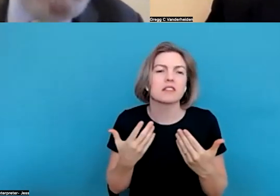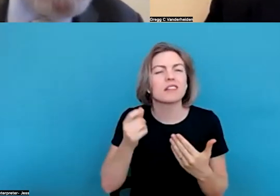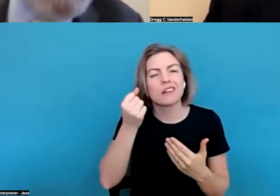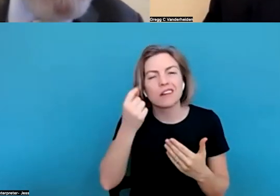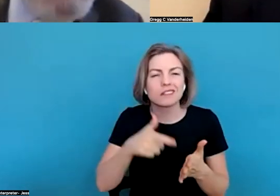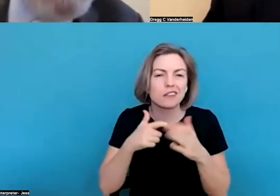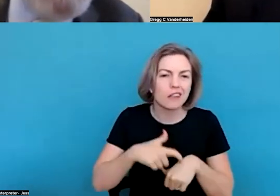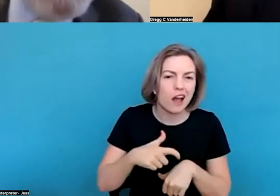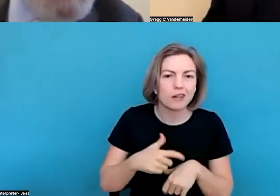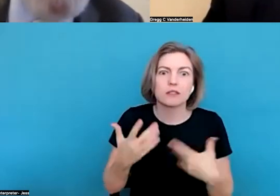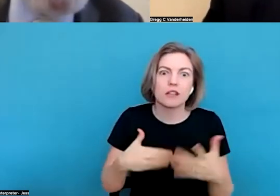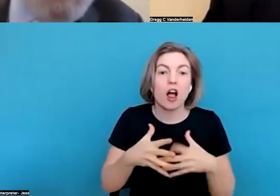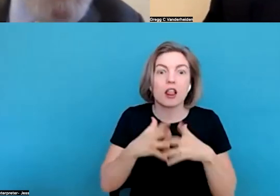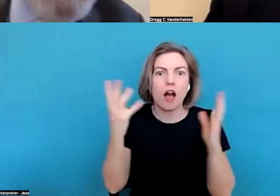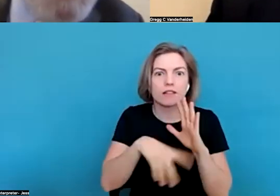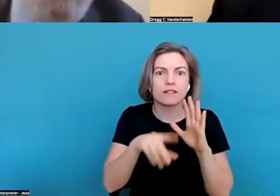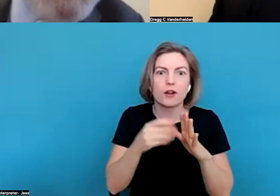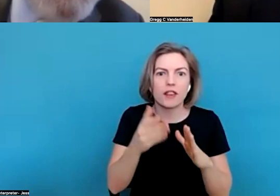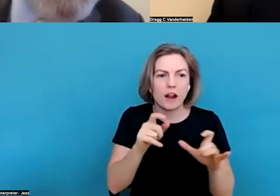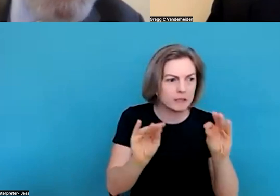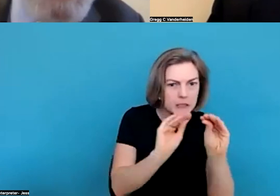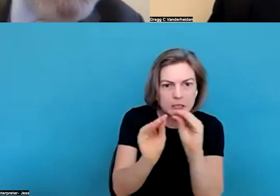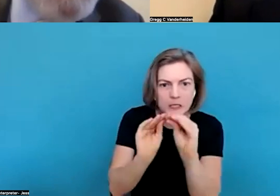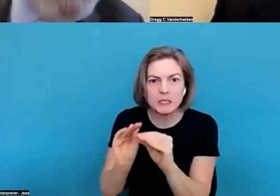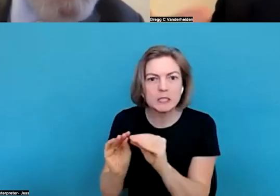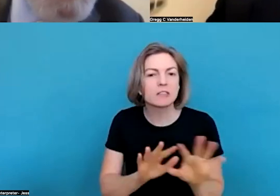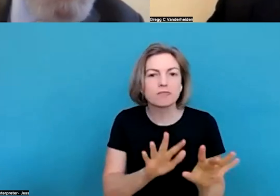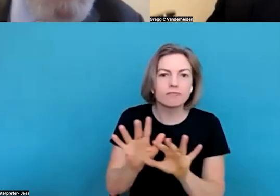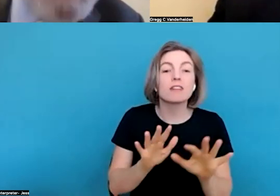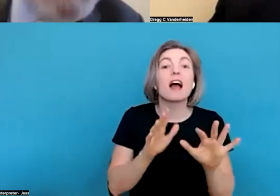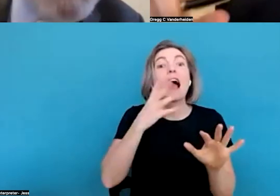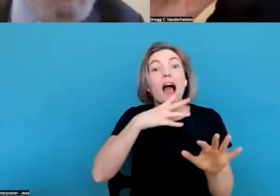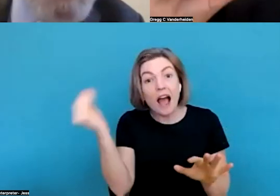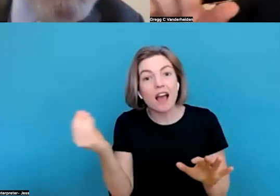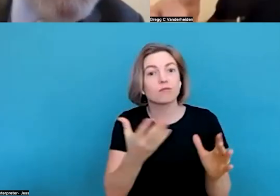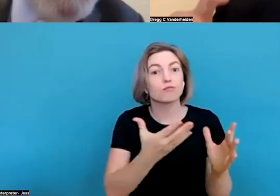a live video there. And we've got to also break it up into pieces so that you can actually go to